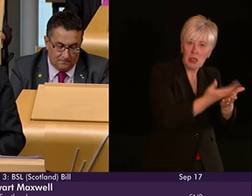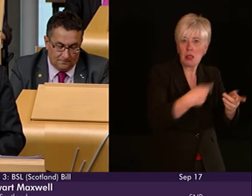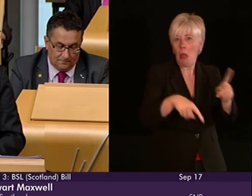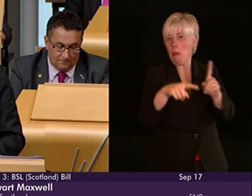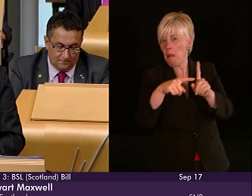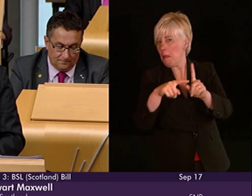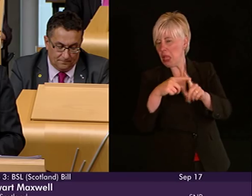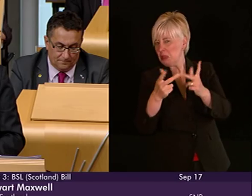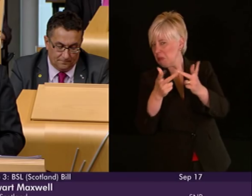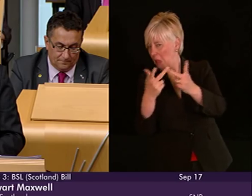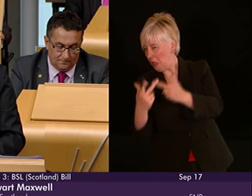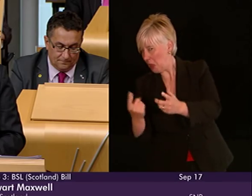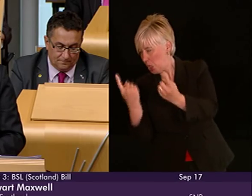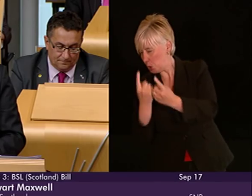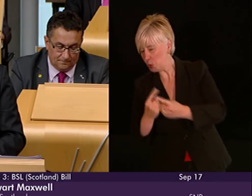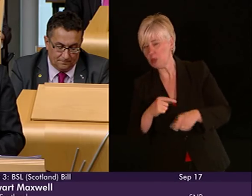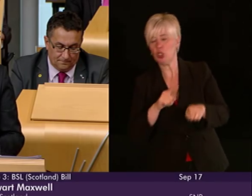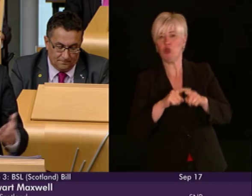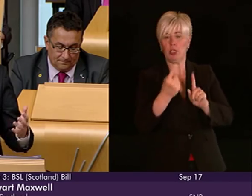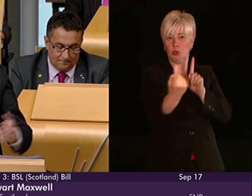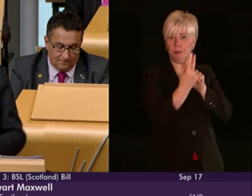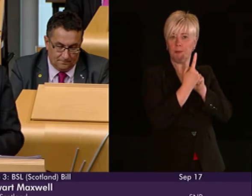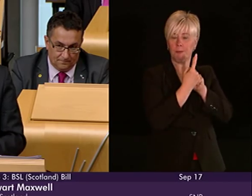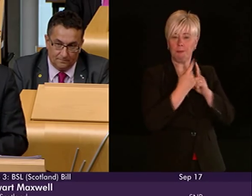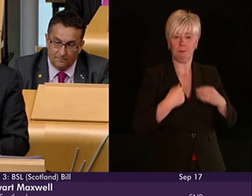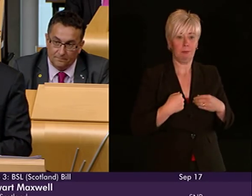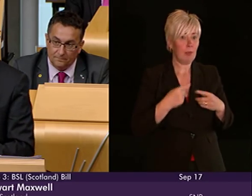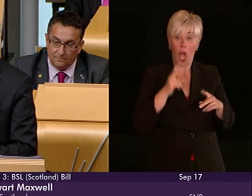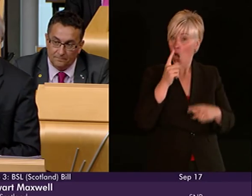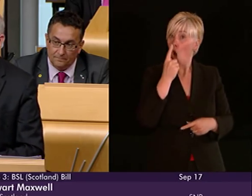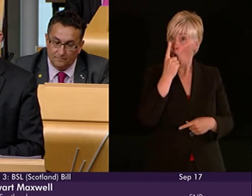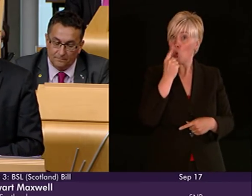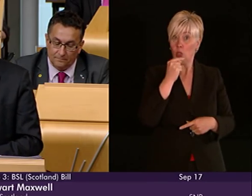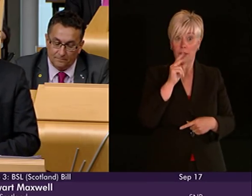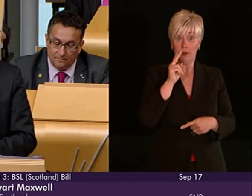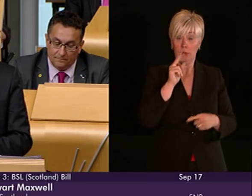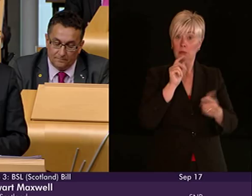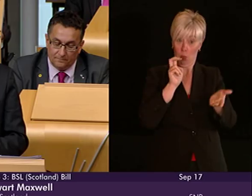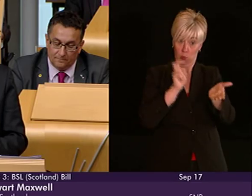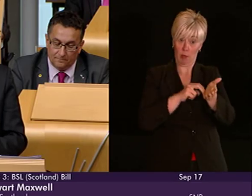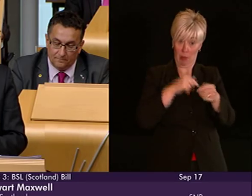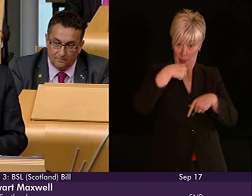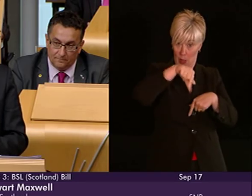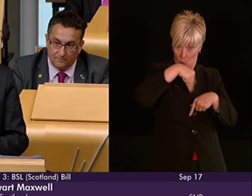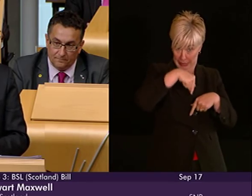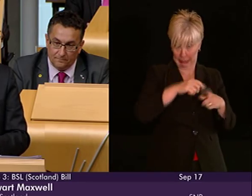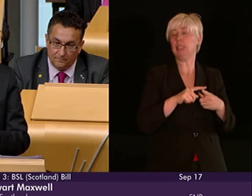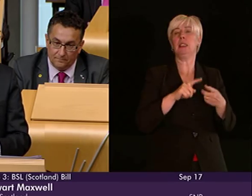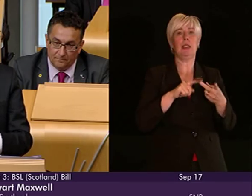about personally. I could have seen him quickly—that week, in fact; the problem was getting a BSL